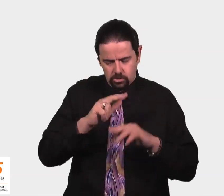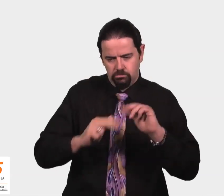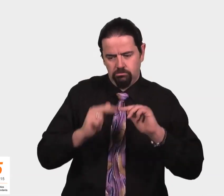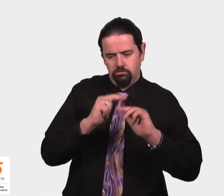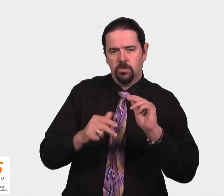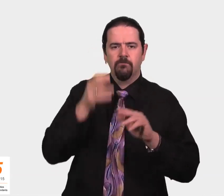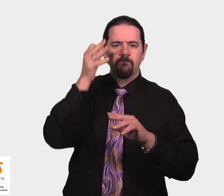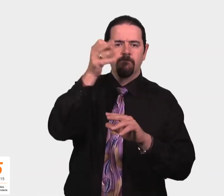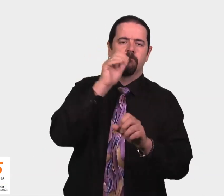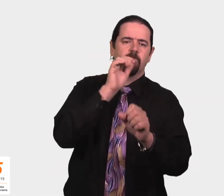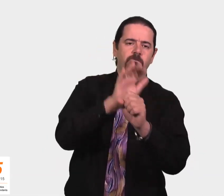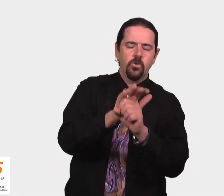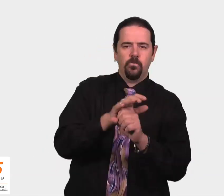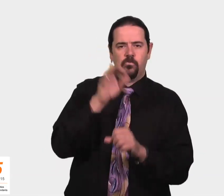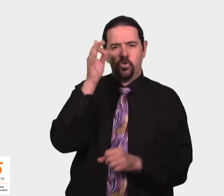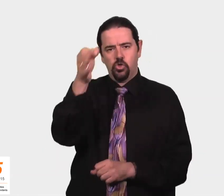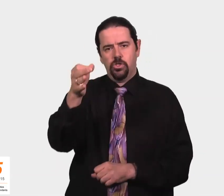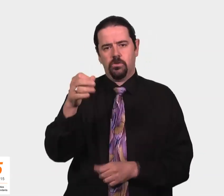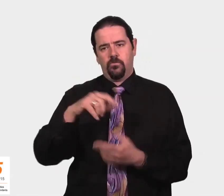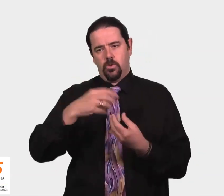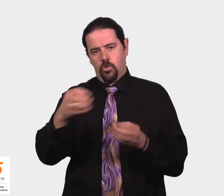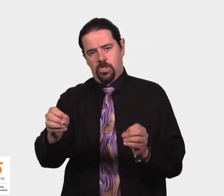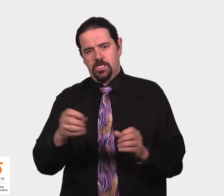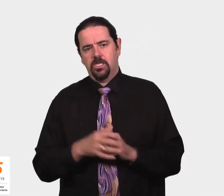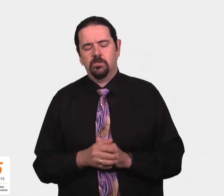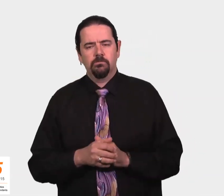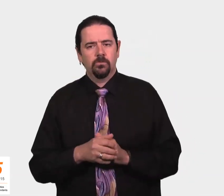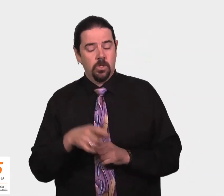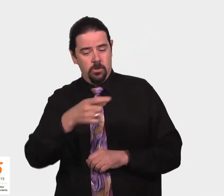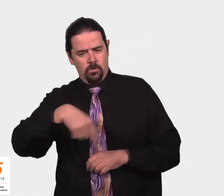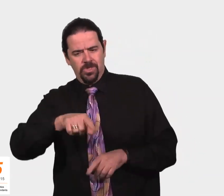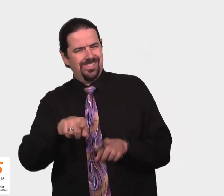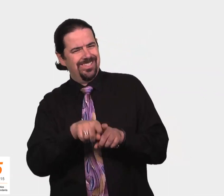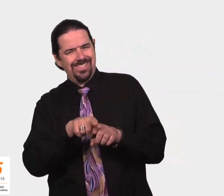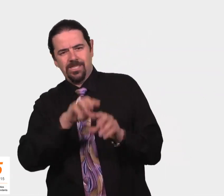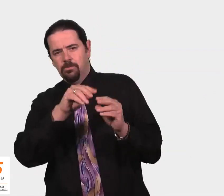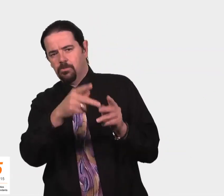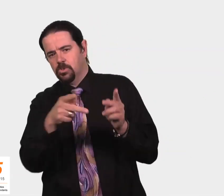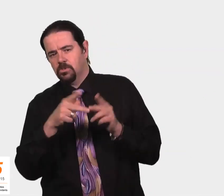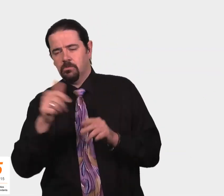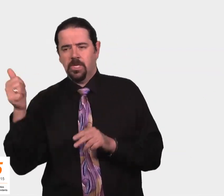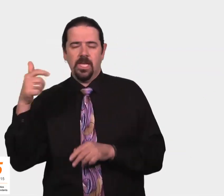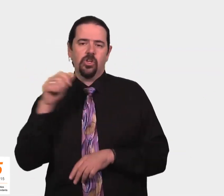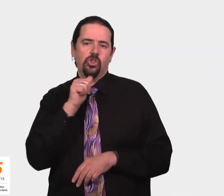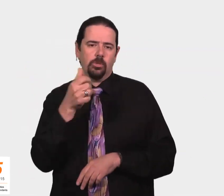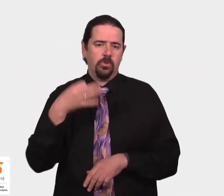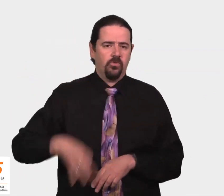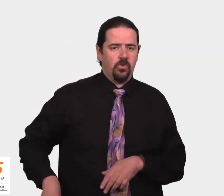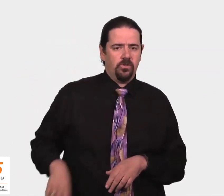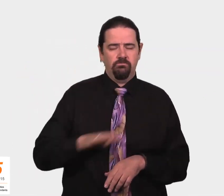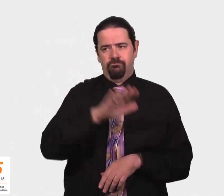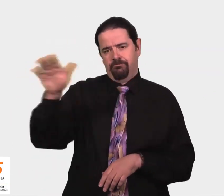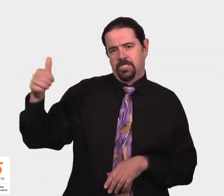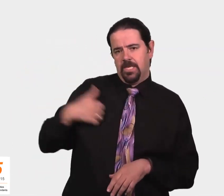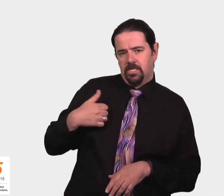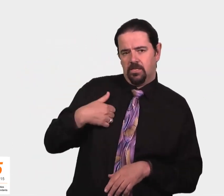on building a firm future for the organization. We are in the same position as many non-profits across Canada,